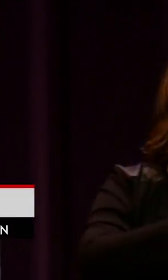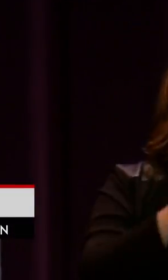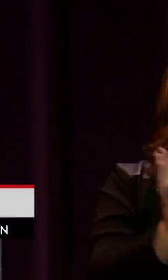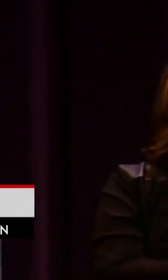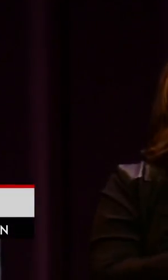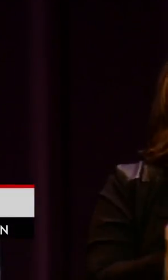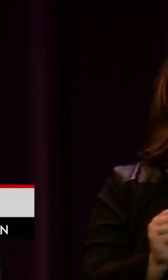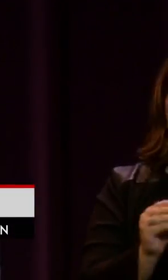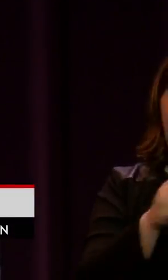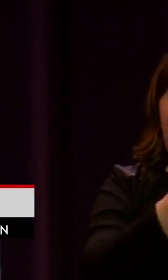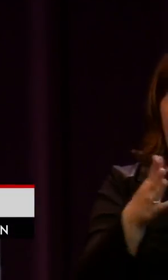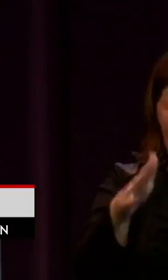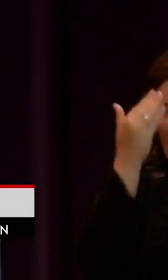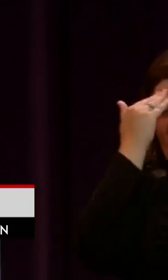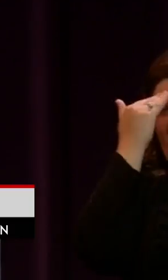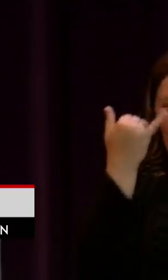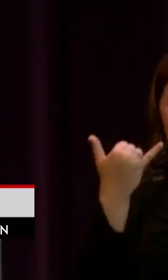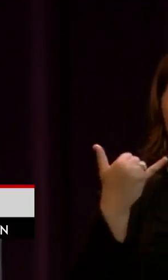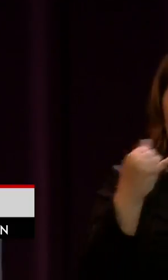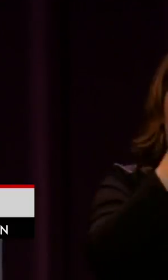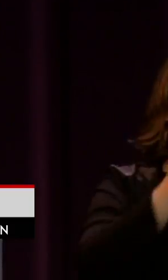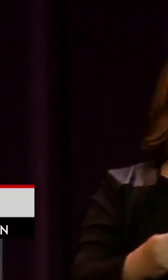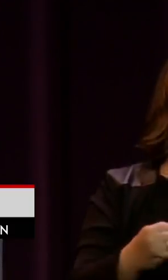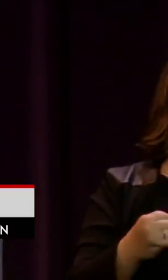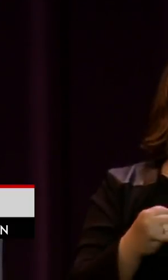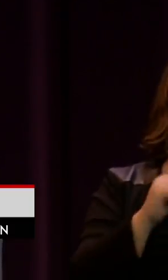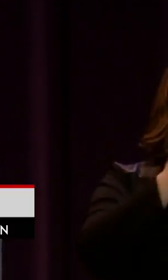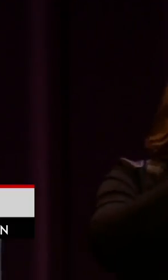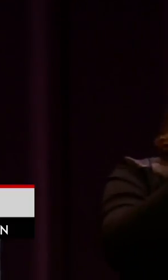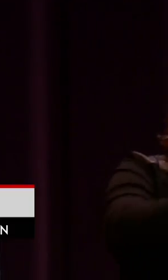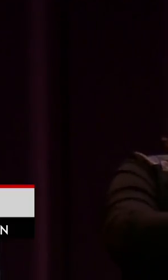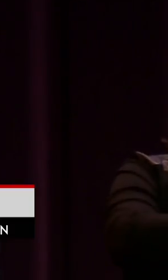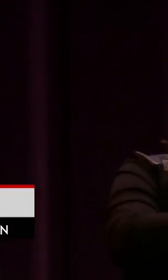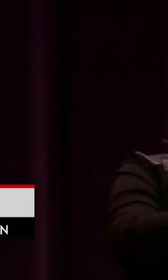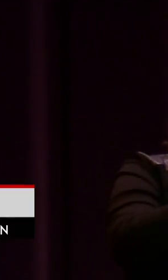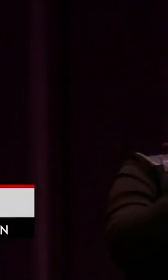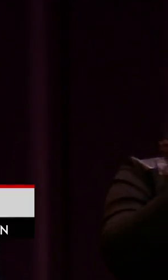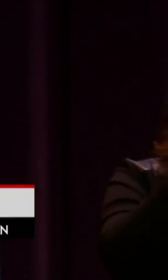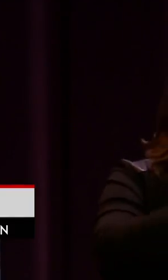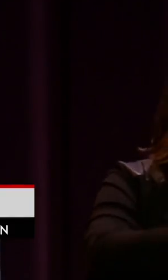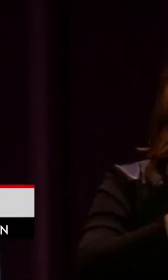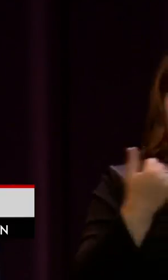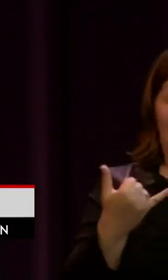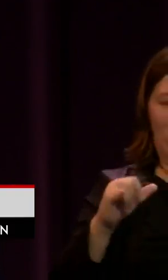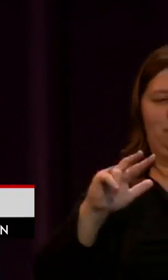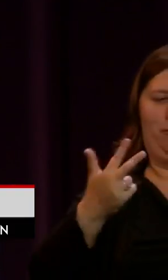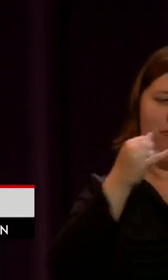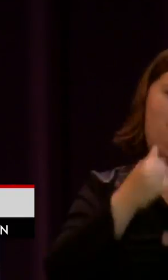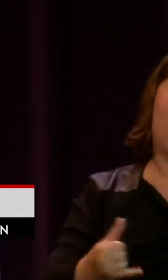WERE TOLD EARLIER IS THE LAST OF THOSE THREE AND FOR PURPOSES OF